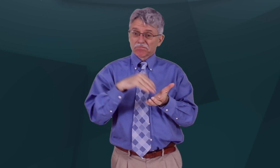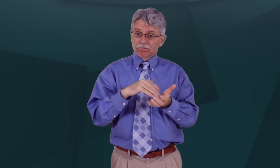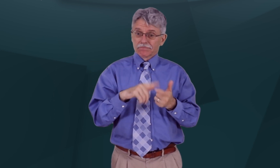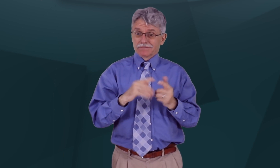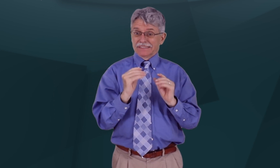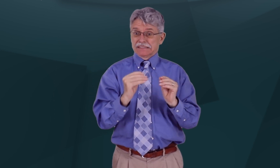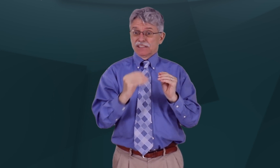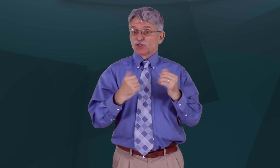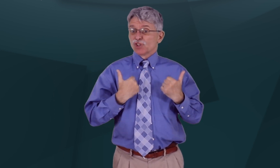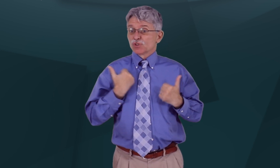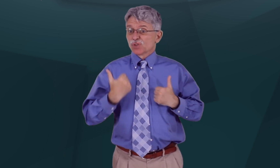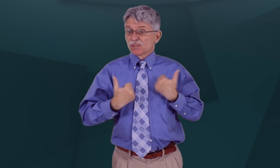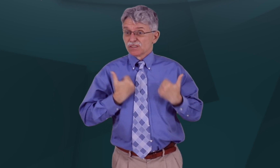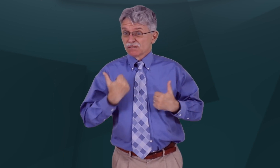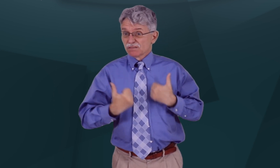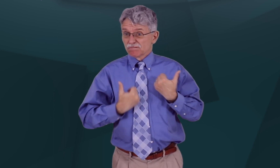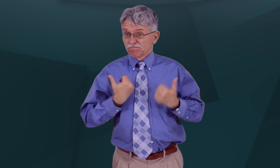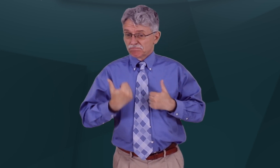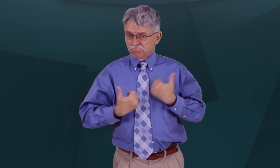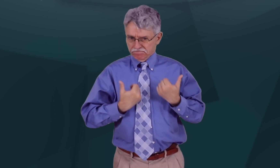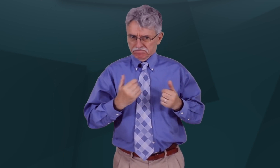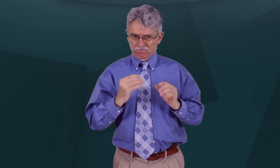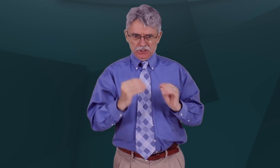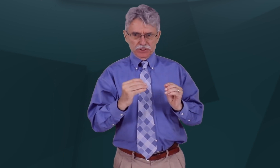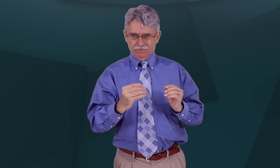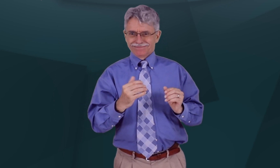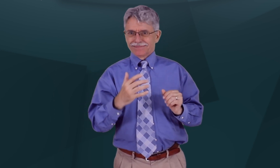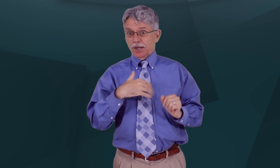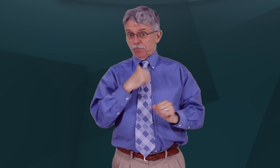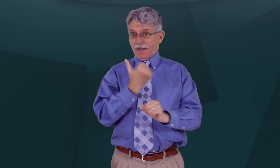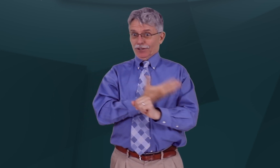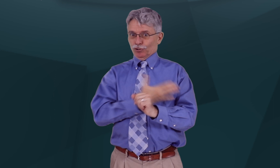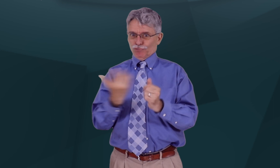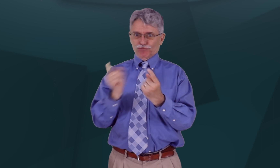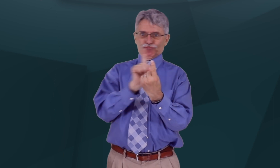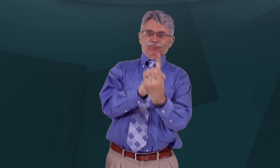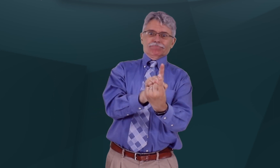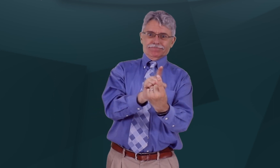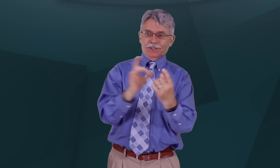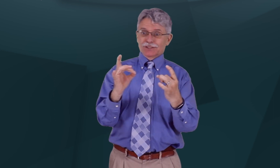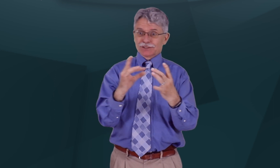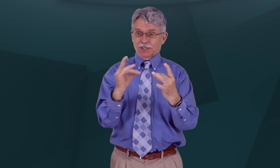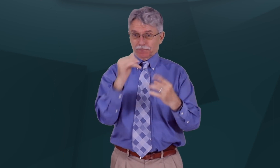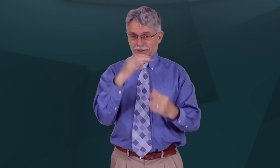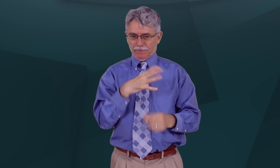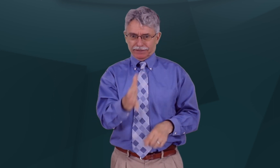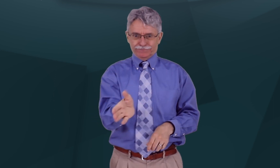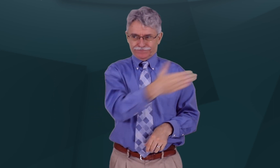So, again, teach your child to be assertive, like my daughter at the Starbucks.